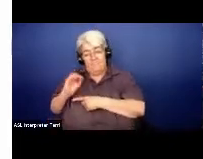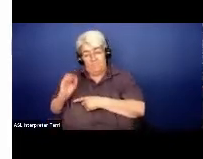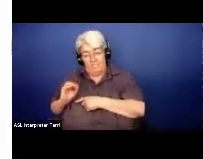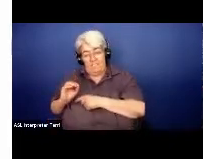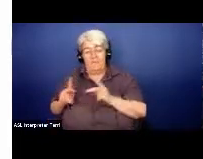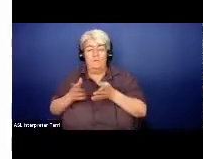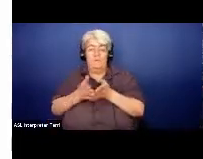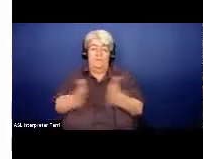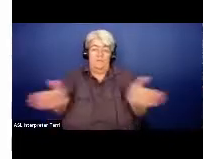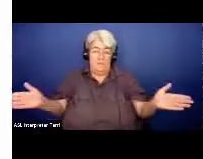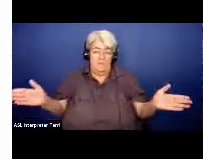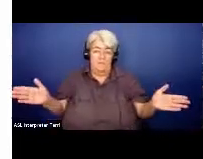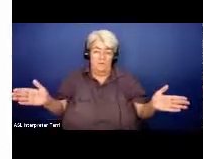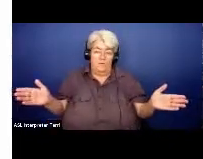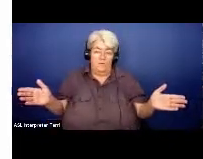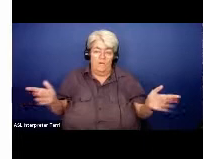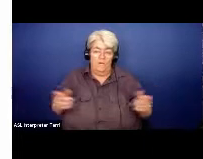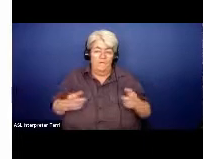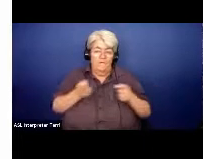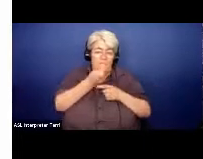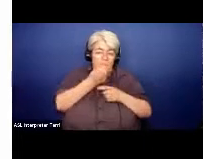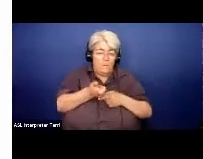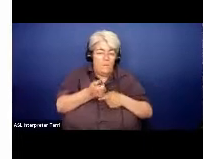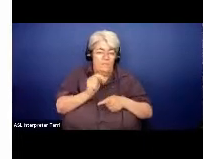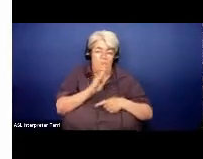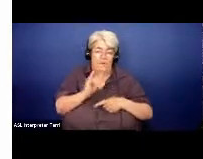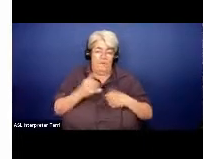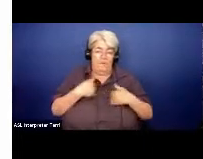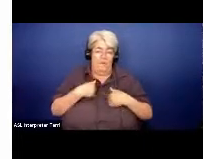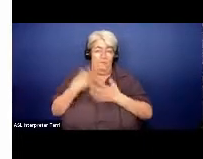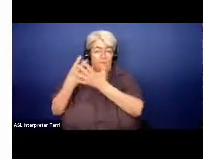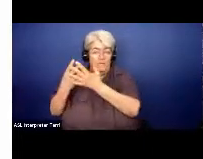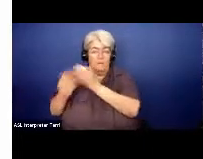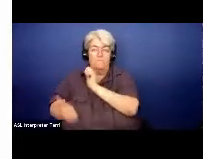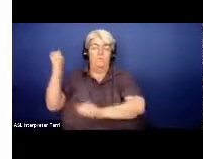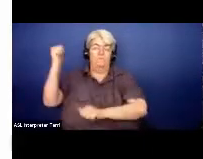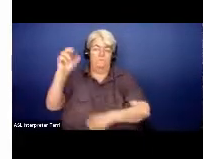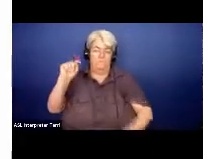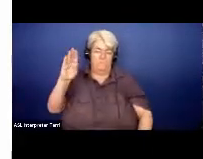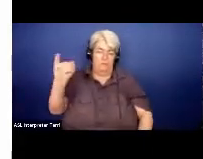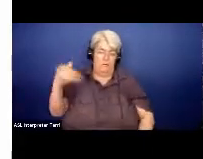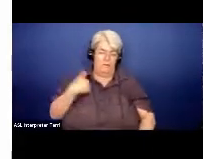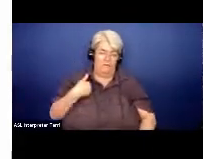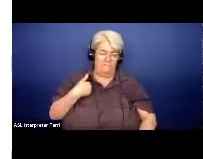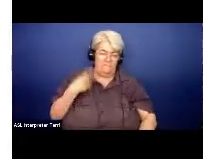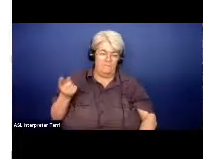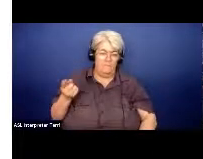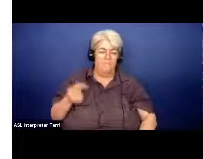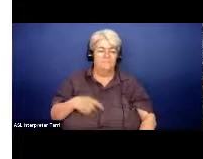community. So it is a striking, striking finding. Next image please. Then also when you look